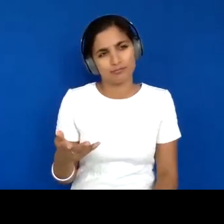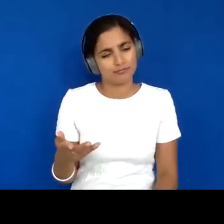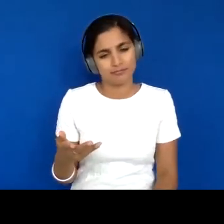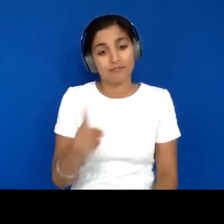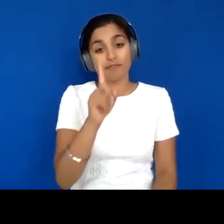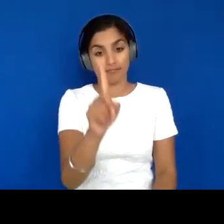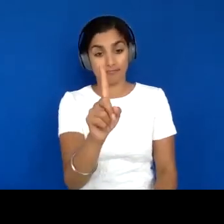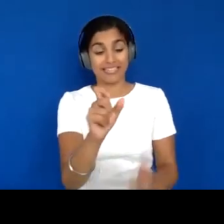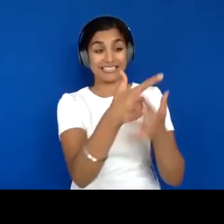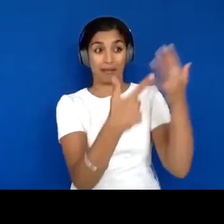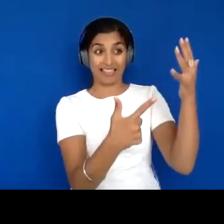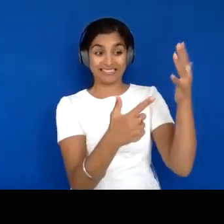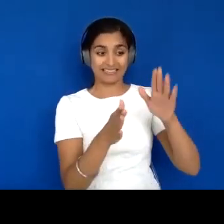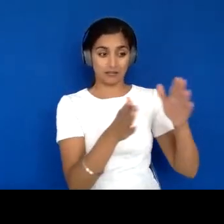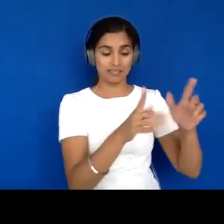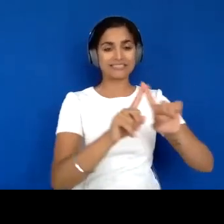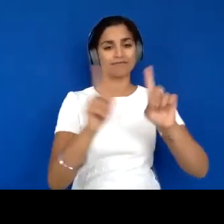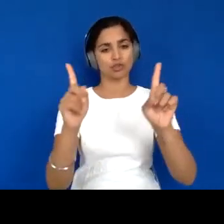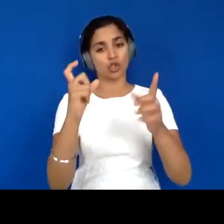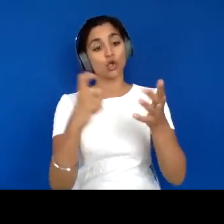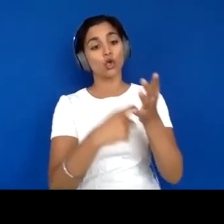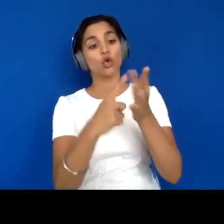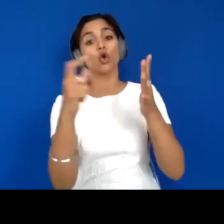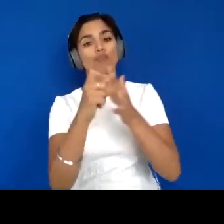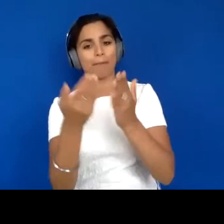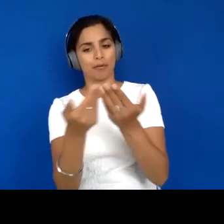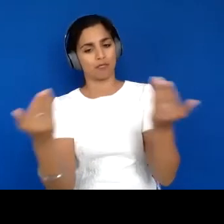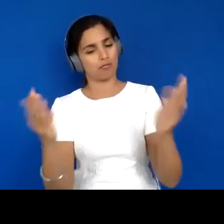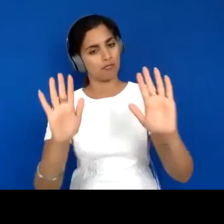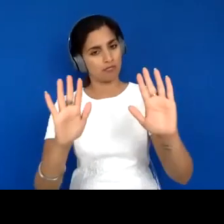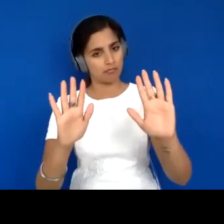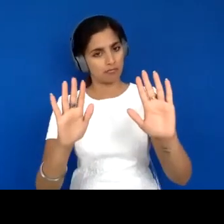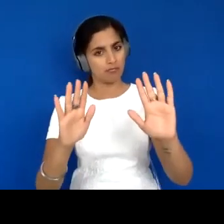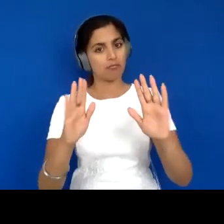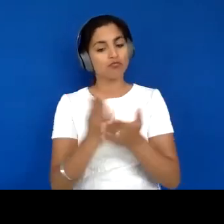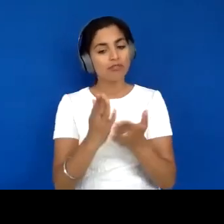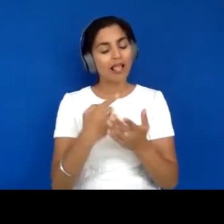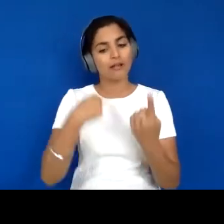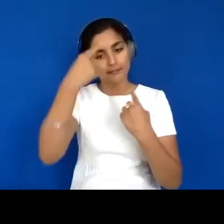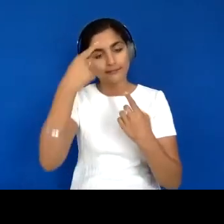from creep to effectively communicate the substantial impact creep has in